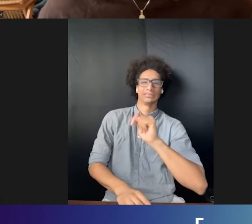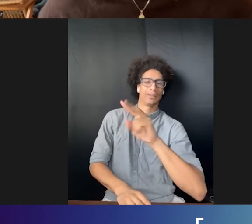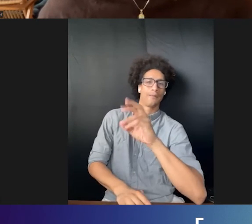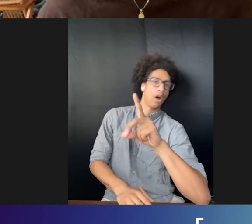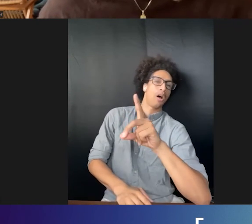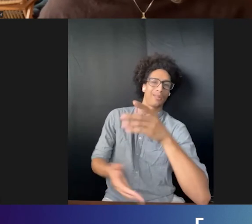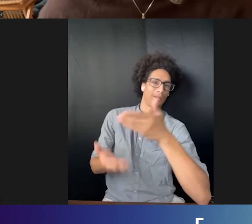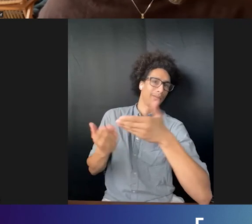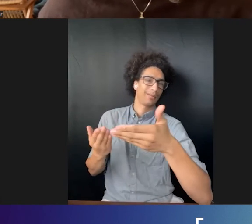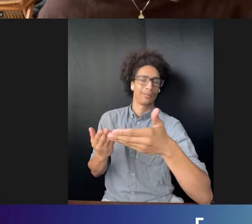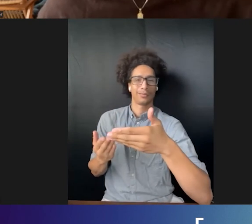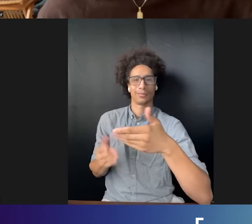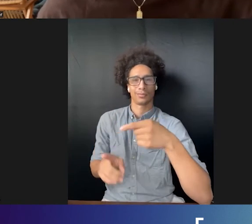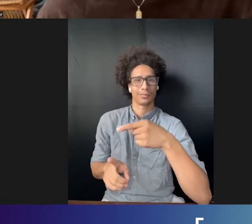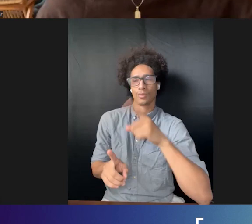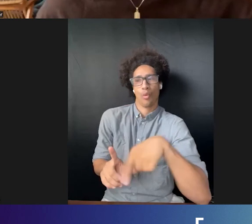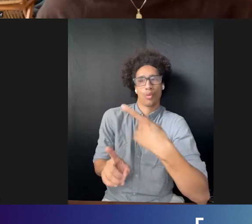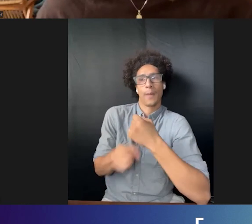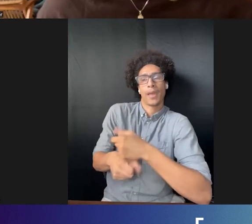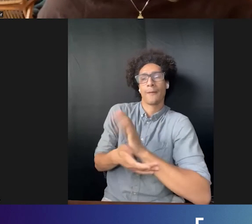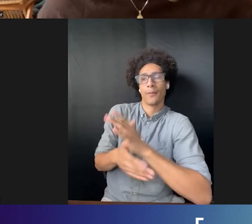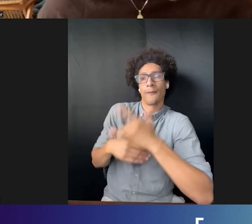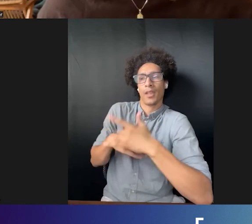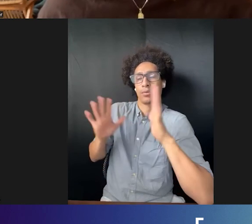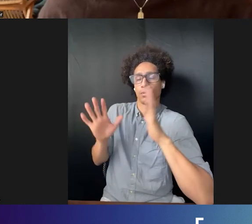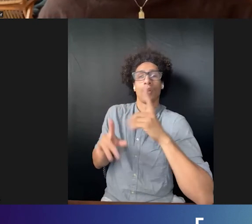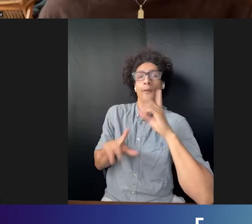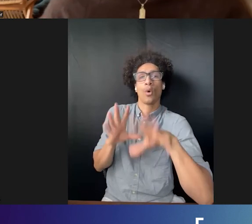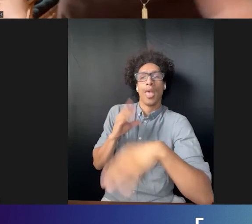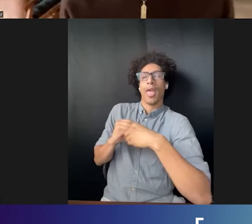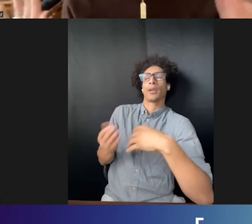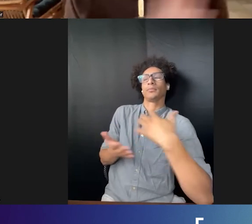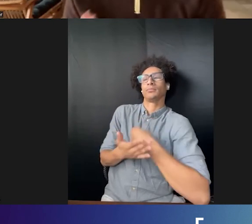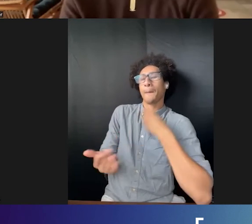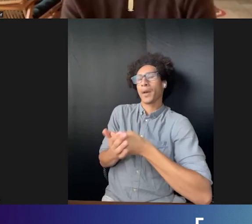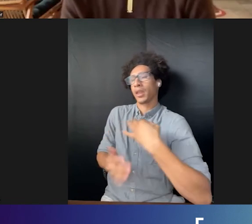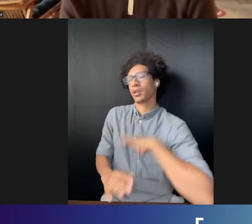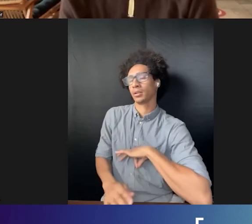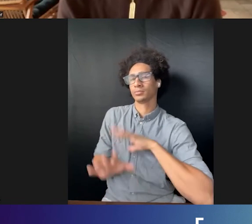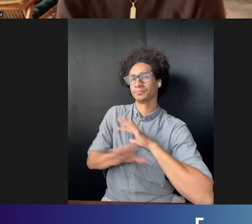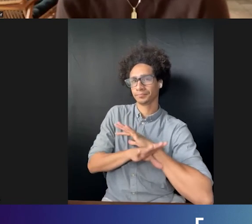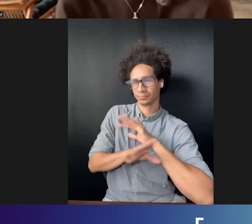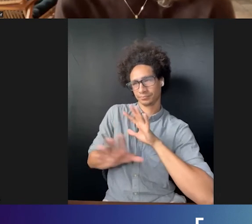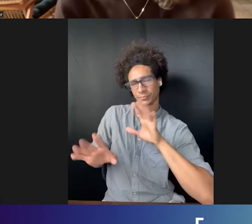beyond just making the film available for sort of an additional revenue stream. But I don't, I don't have a lot of expertize on those.